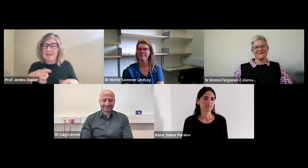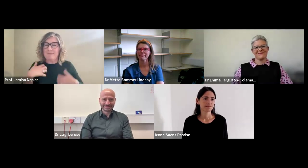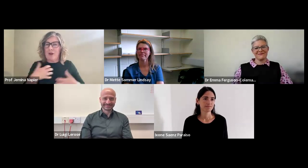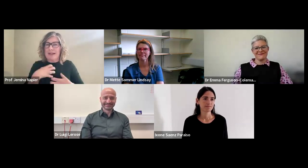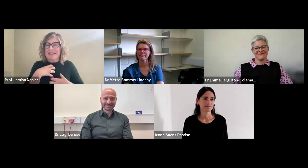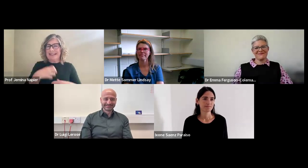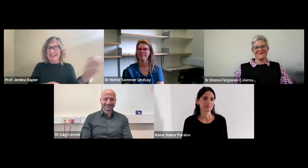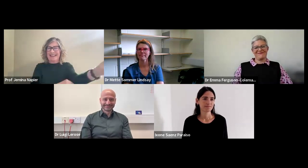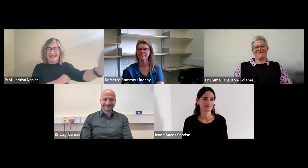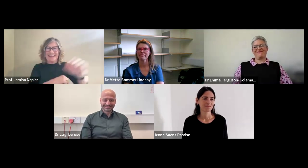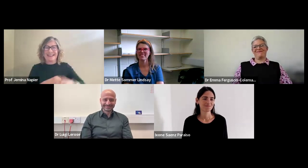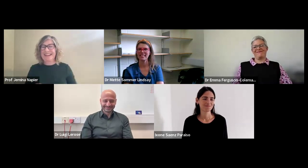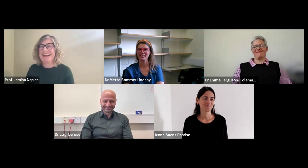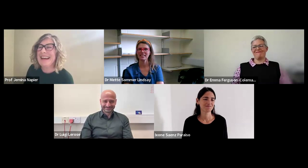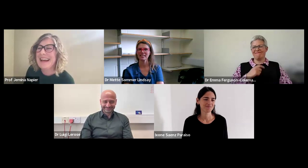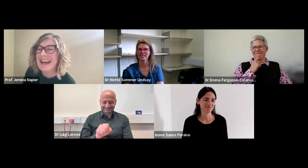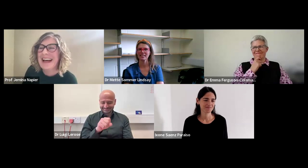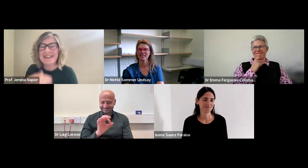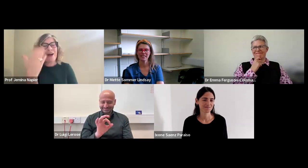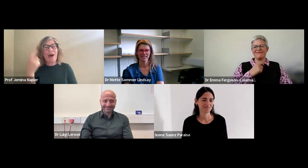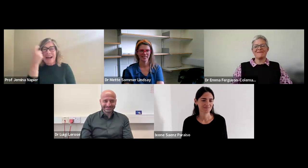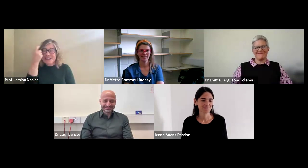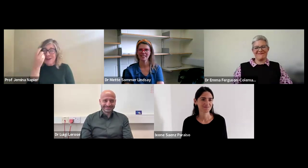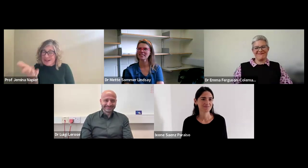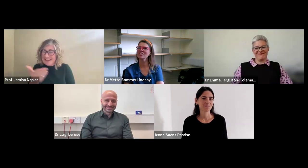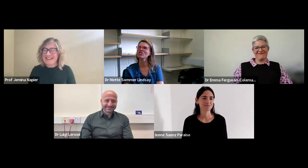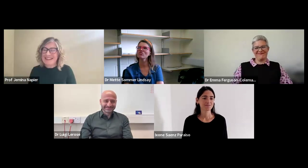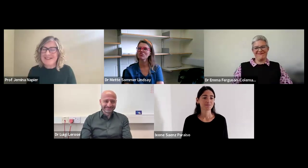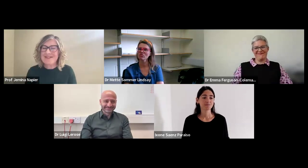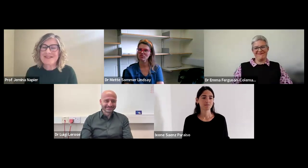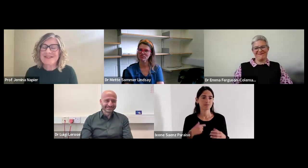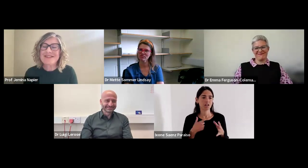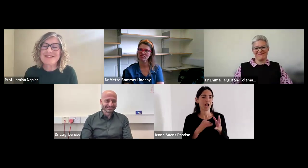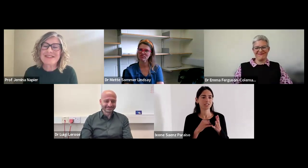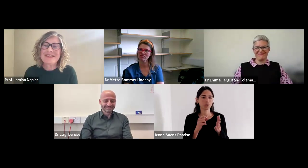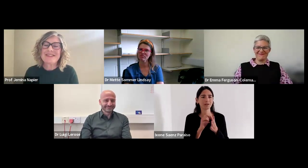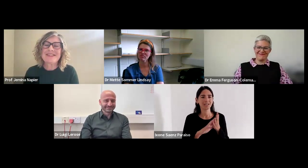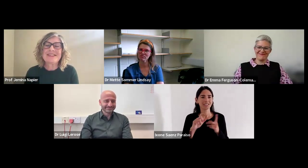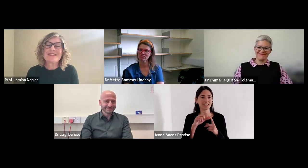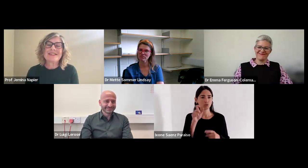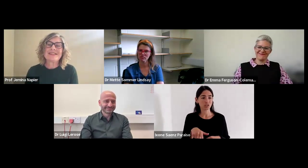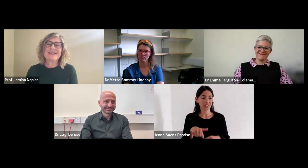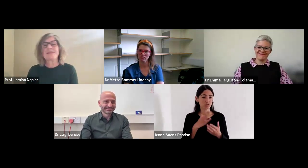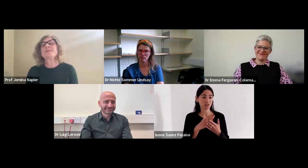of deaf people - so I kind of understand your caution in that regard. Ixone, what do you think?